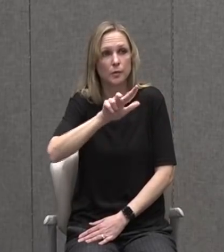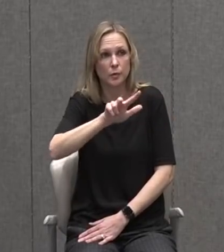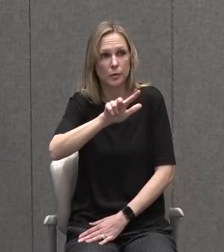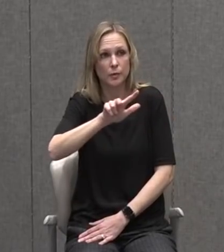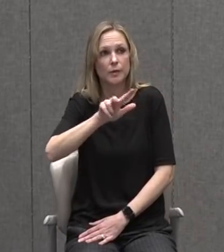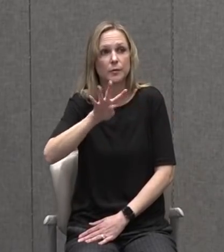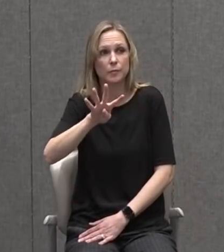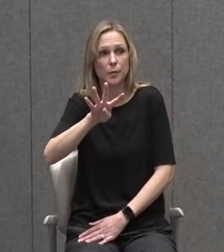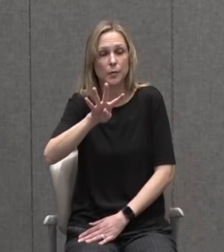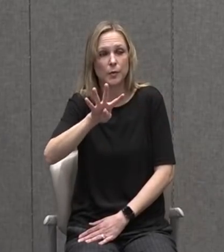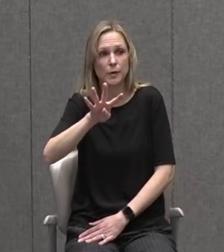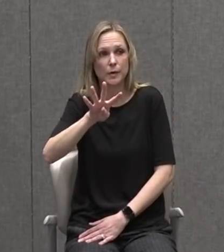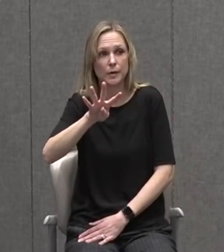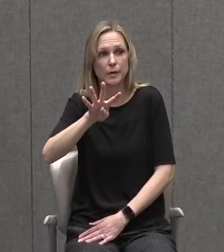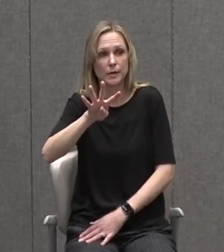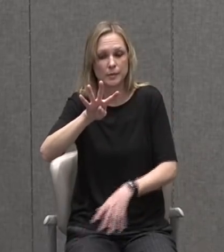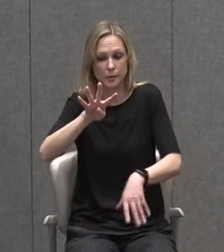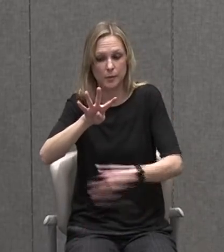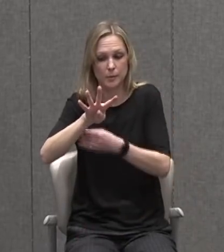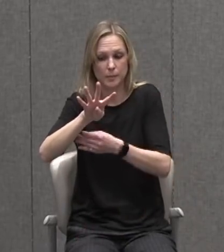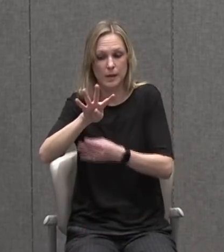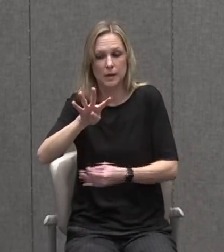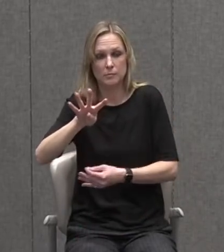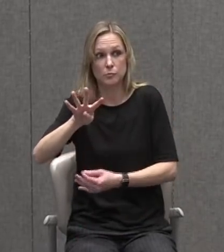let's see, two more would be seven, right?